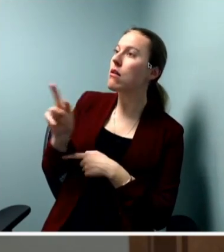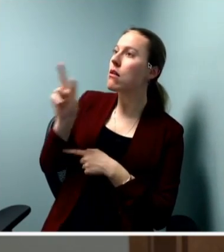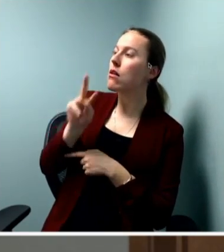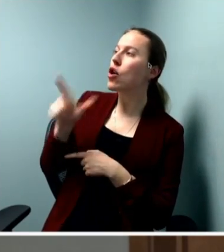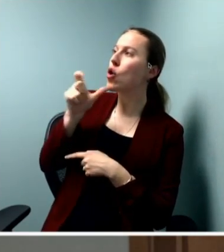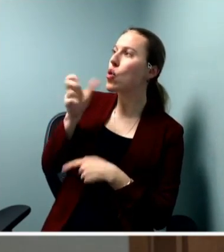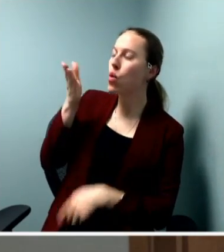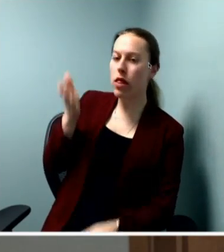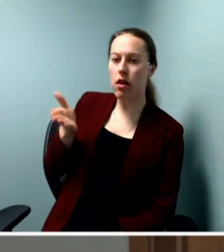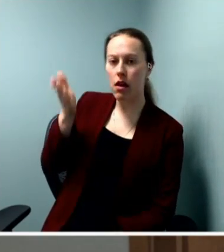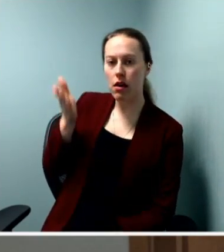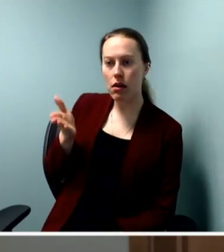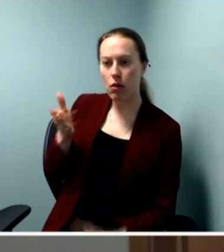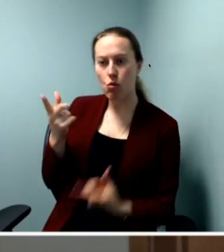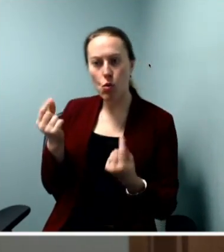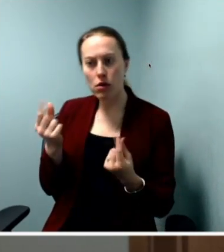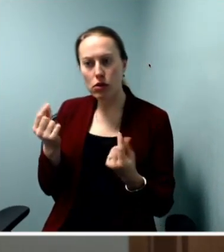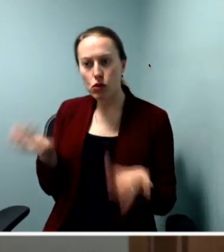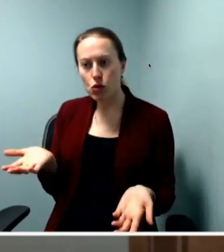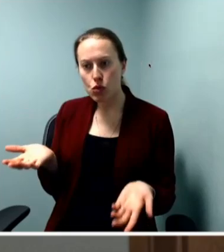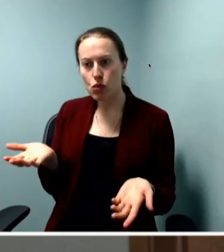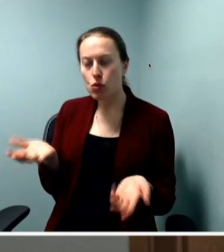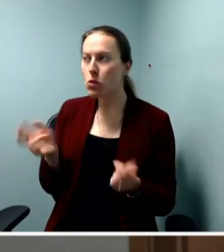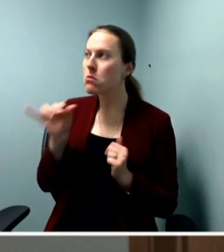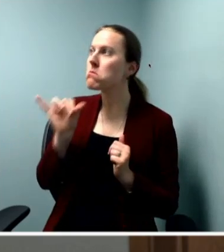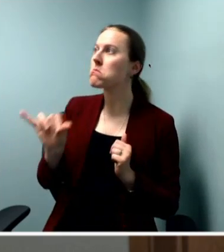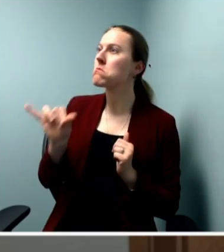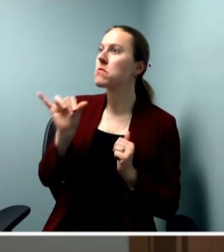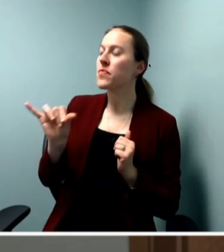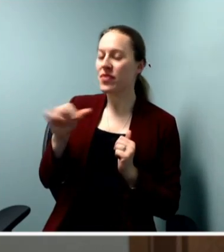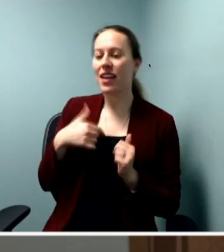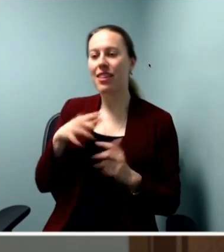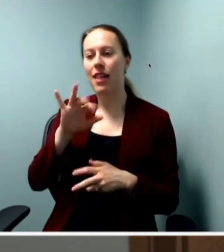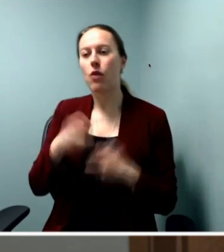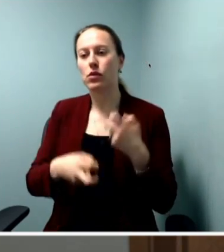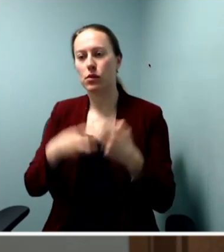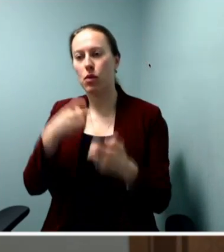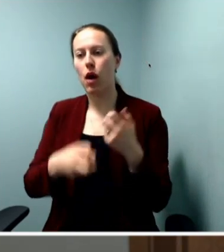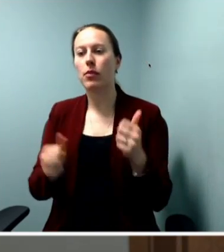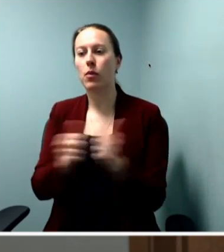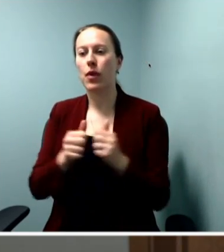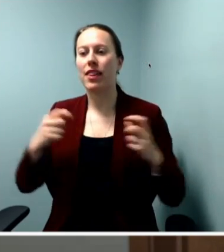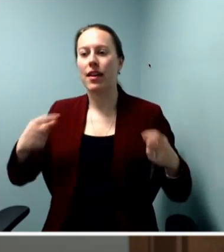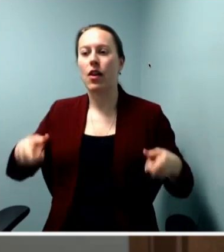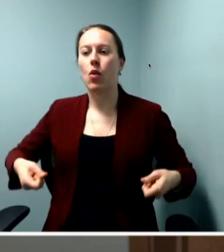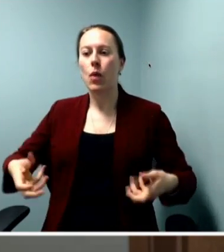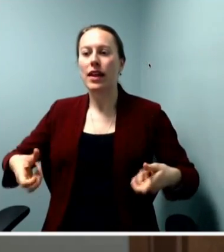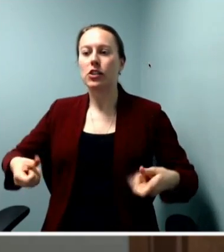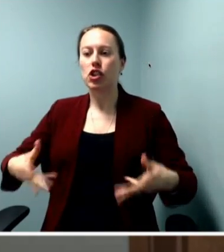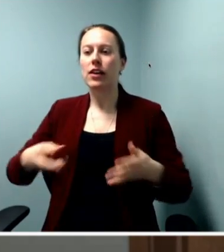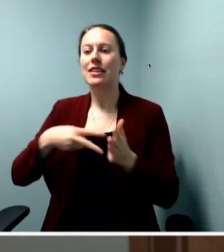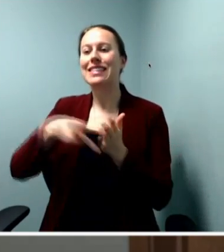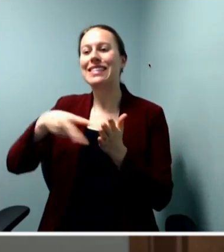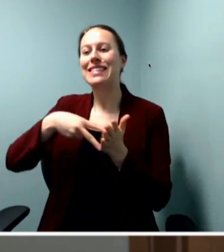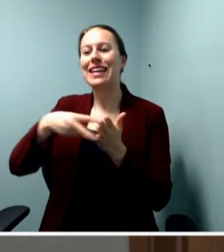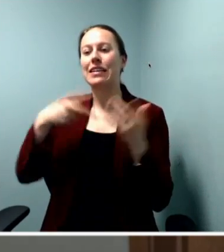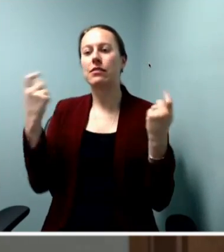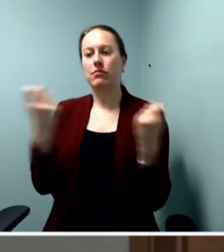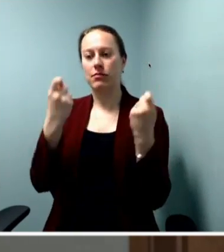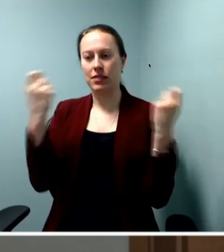what are they doing. And that was the problem when we did the Wheelchair Dance Festival, is [Jeremy Alleger] sent an email